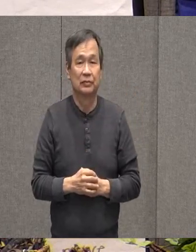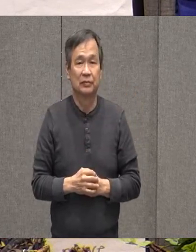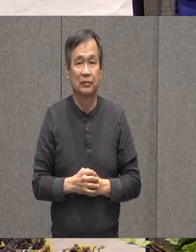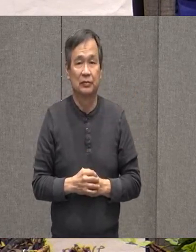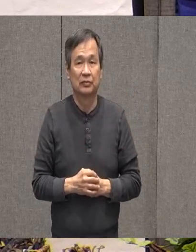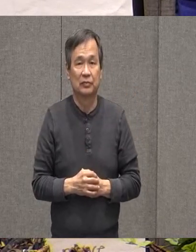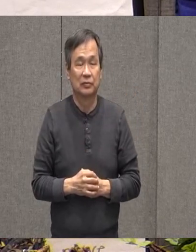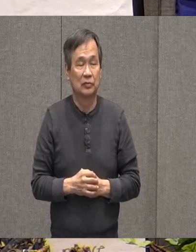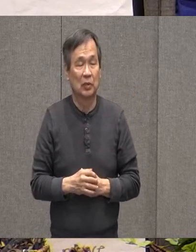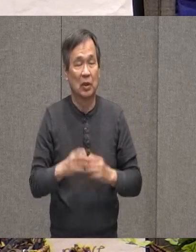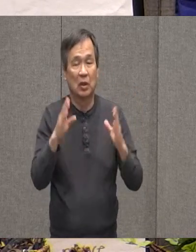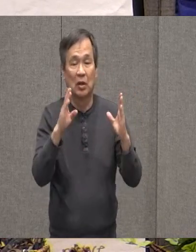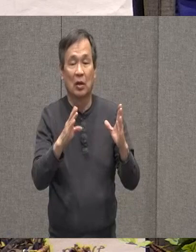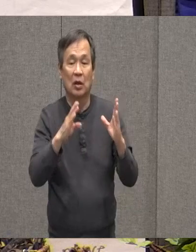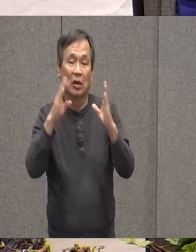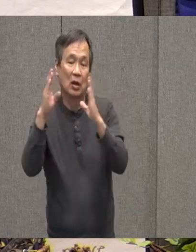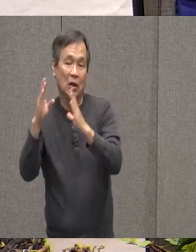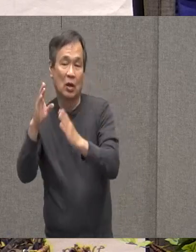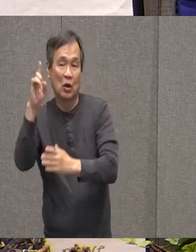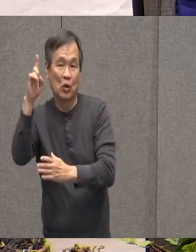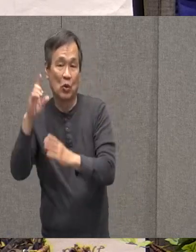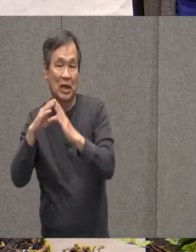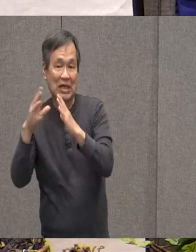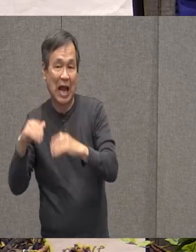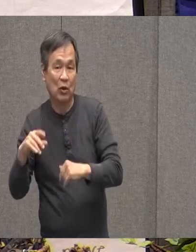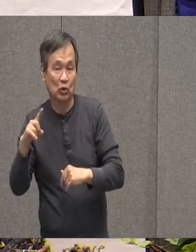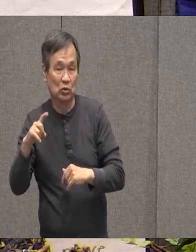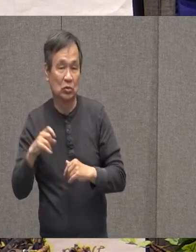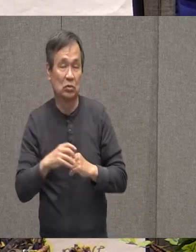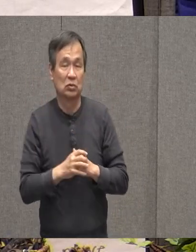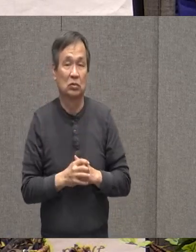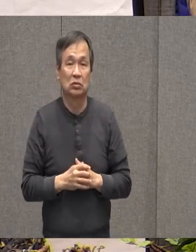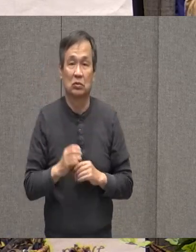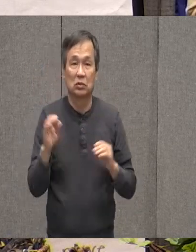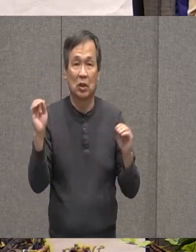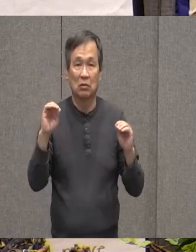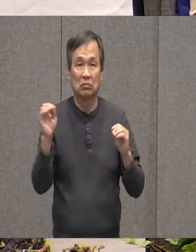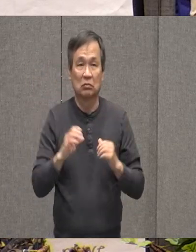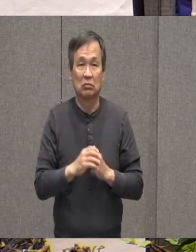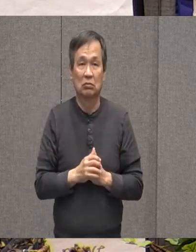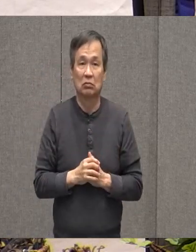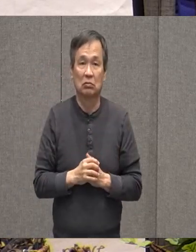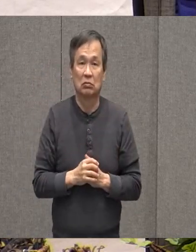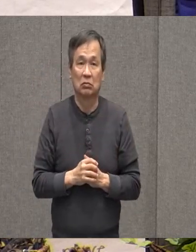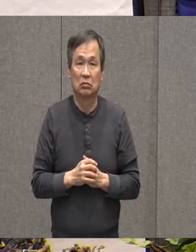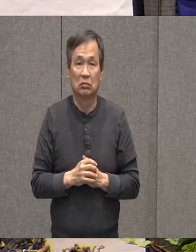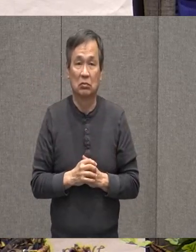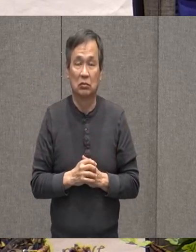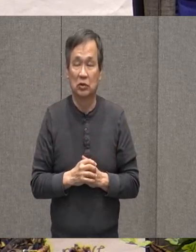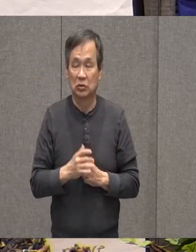And how many in our ones house? None so we don't say anything.